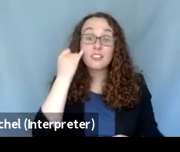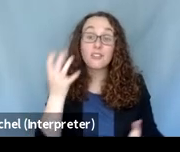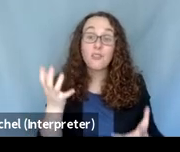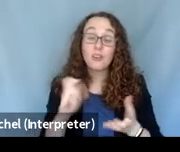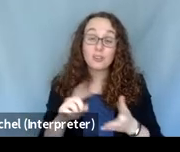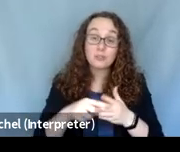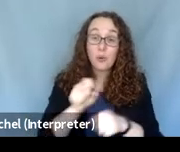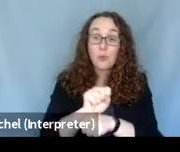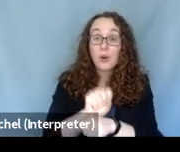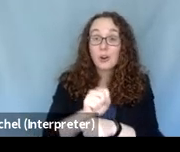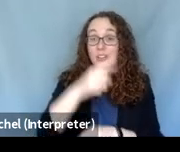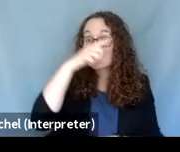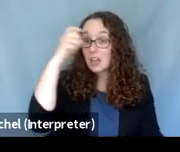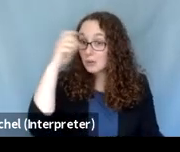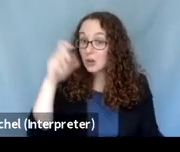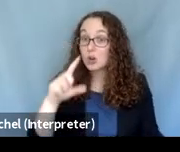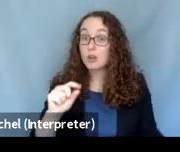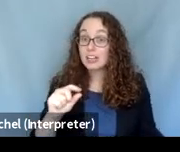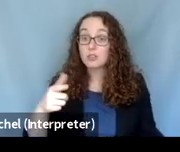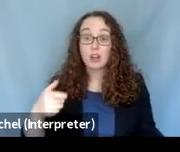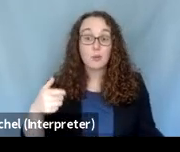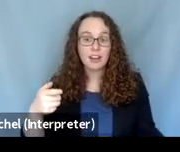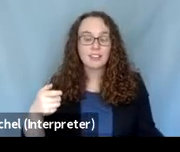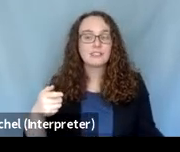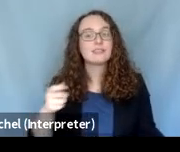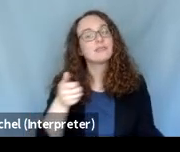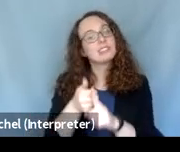You do have to be at a sophomore level and it goes all the way to